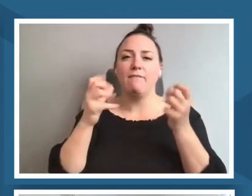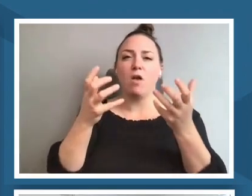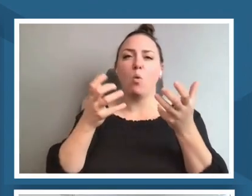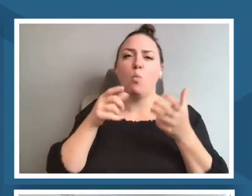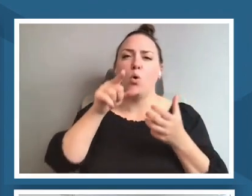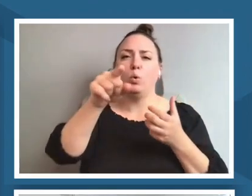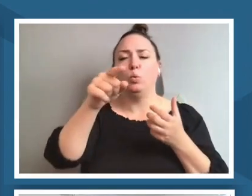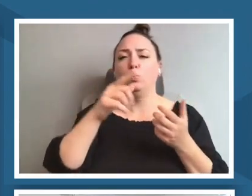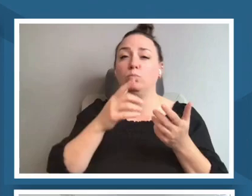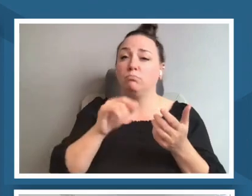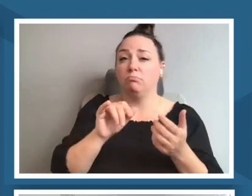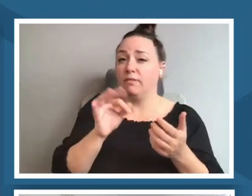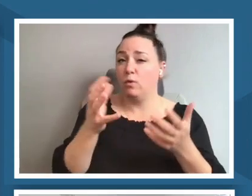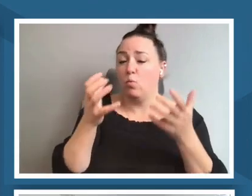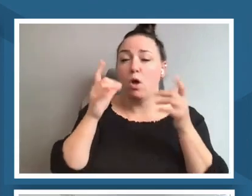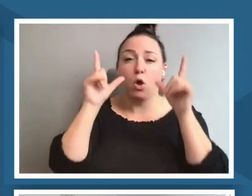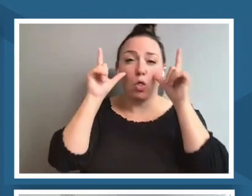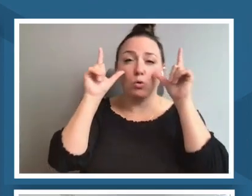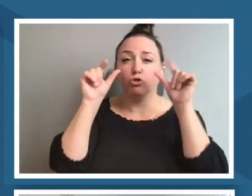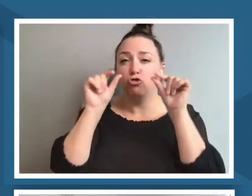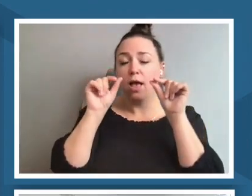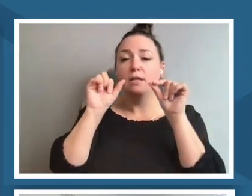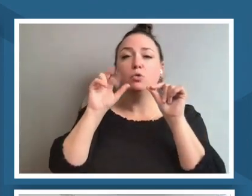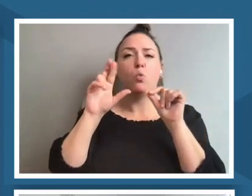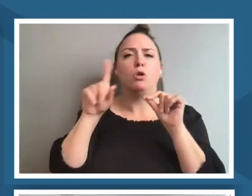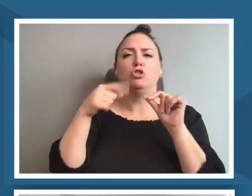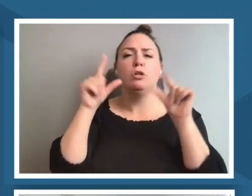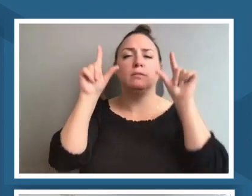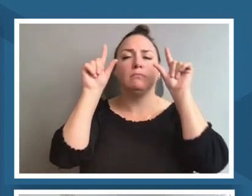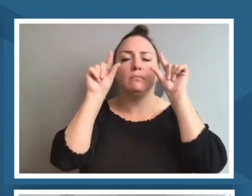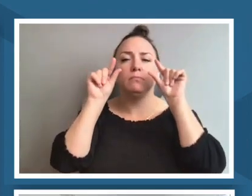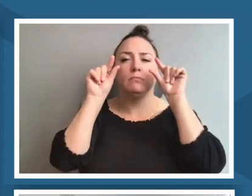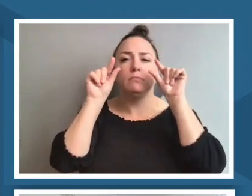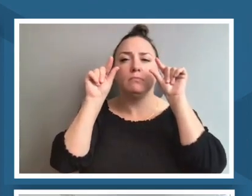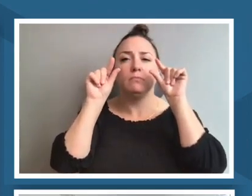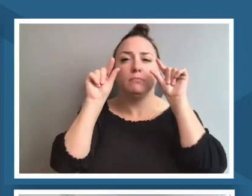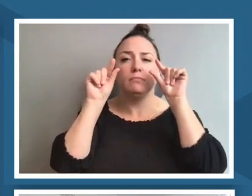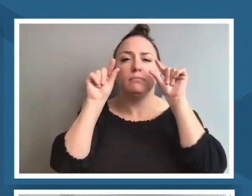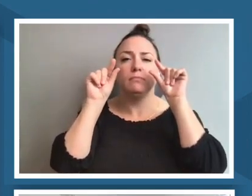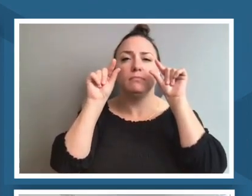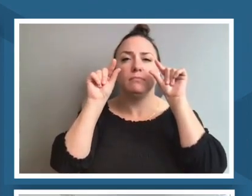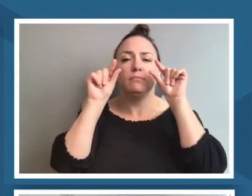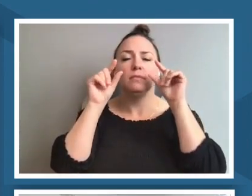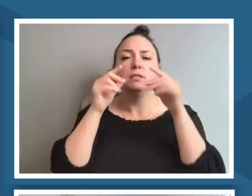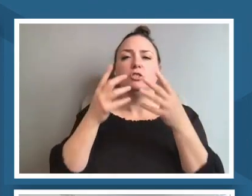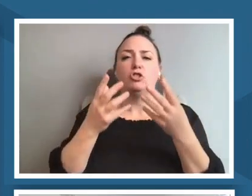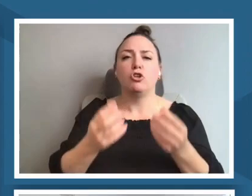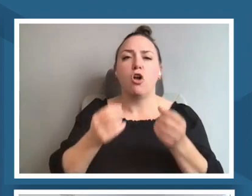or soften the focus of your eyes